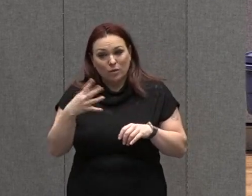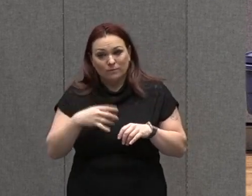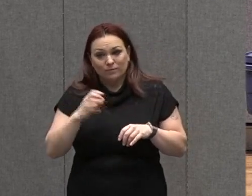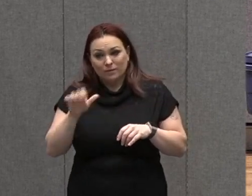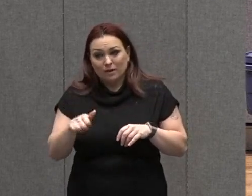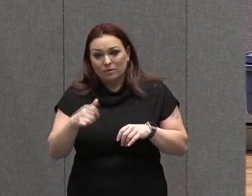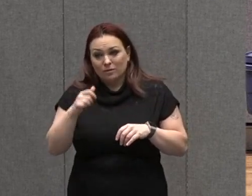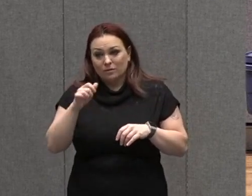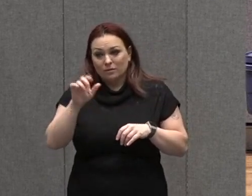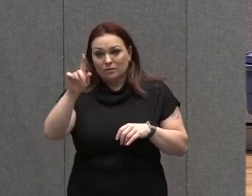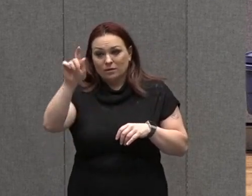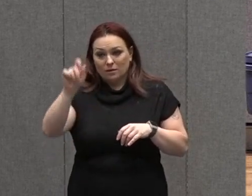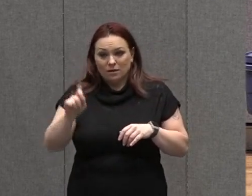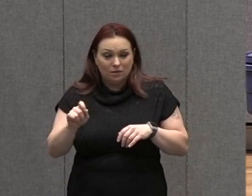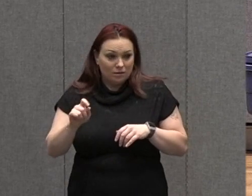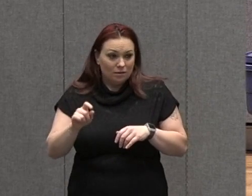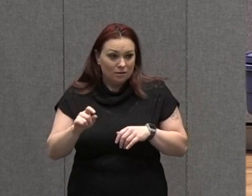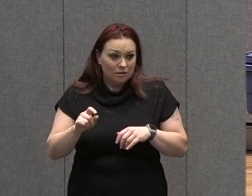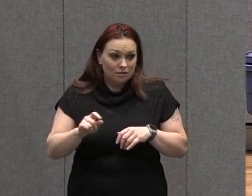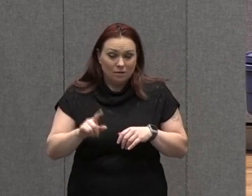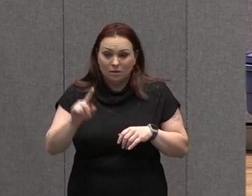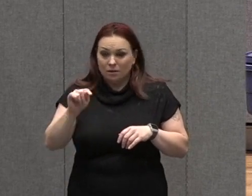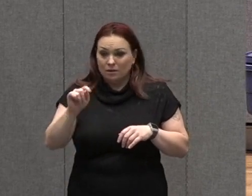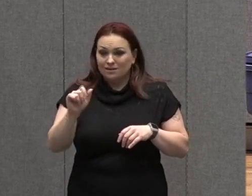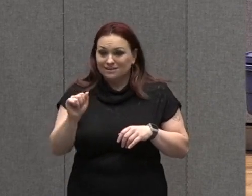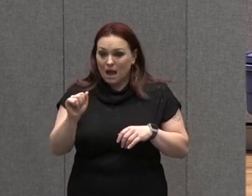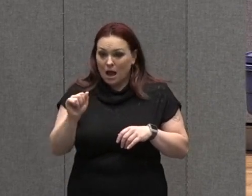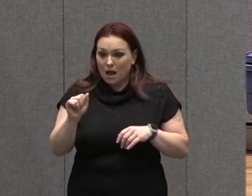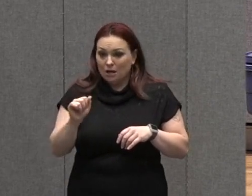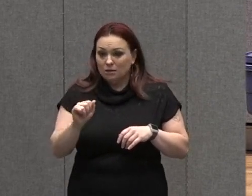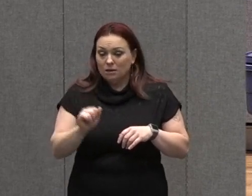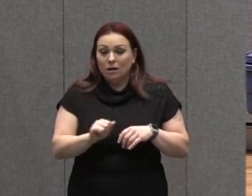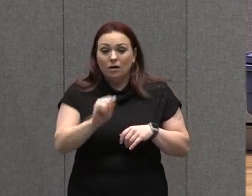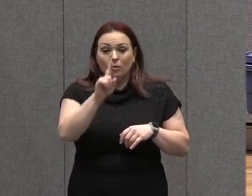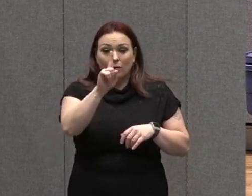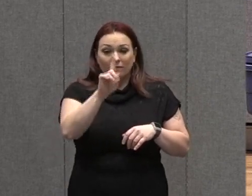Nice, so we have two quarters. Uh huh two quarters.